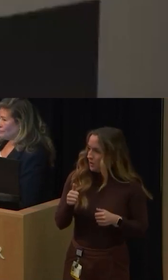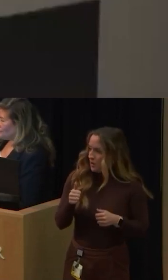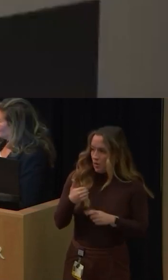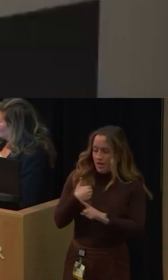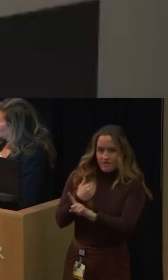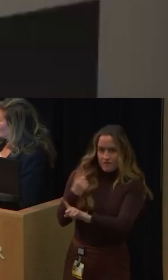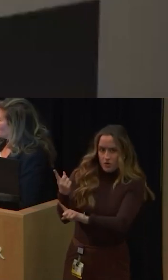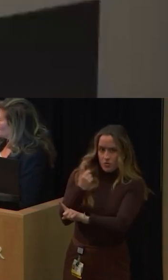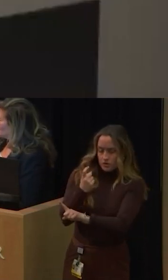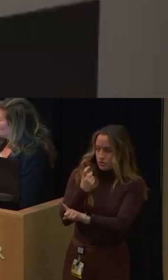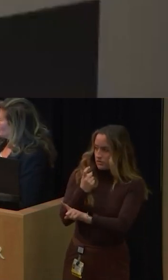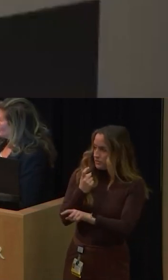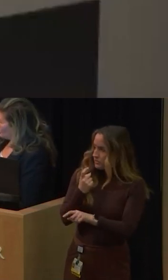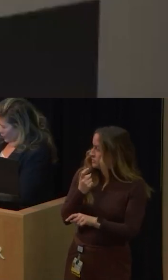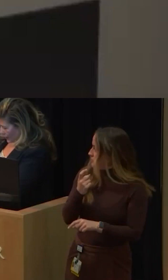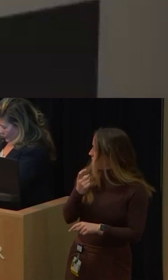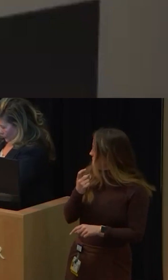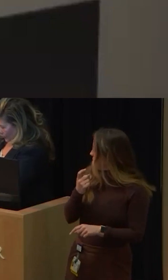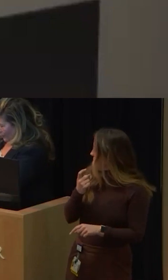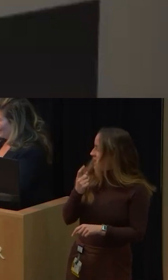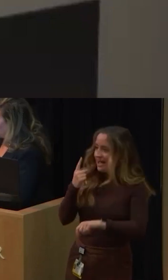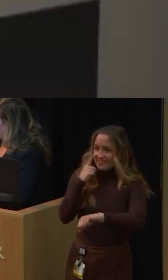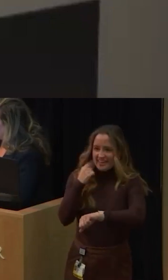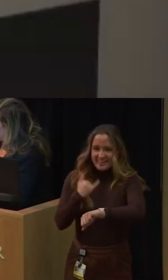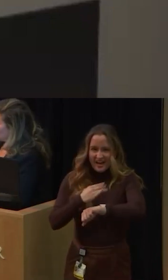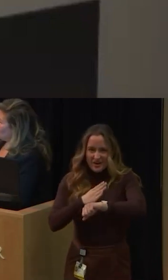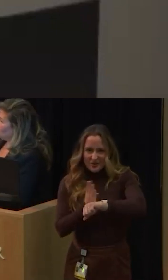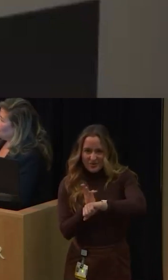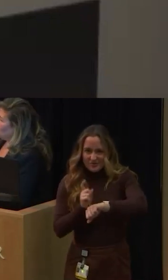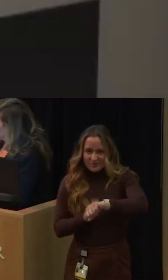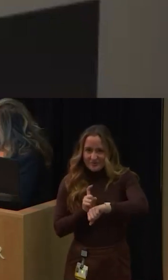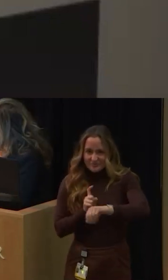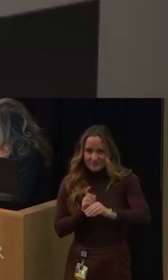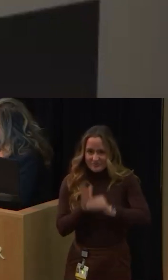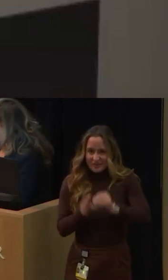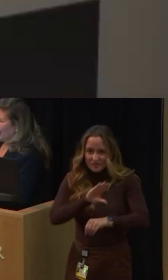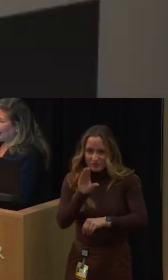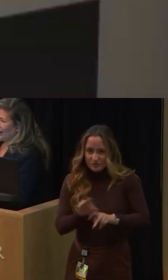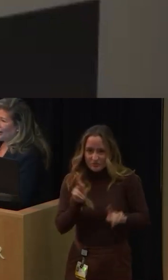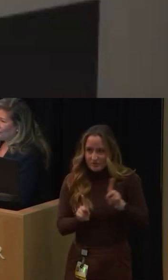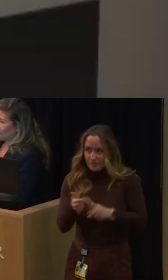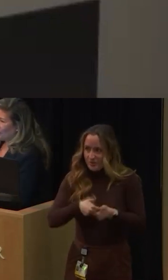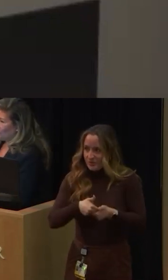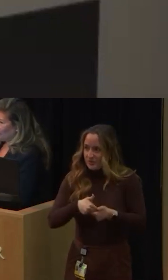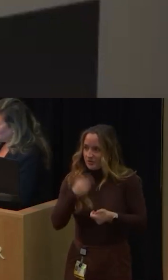Oh. Give a comment. I think we're getting to the, and Zoom invites cut off for people.